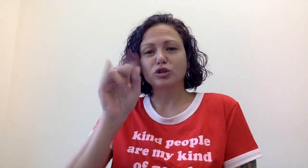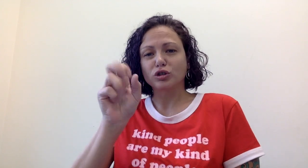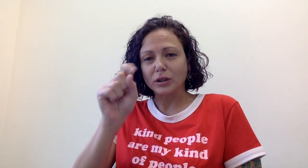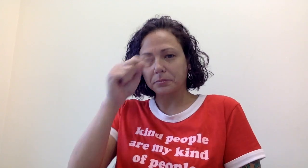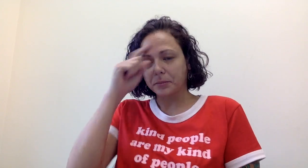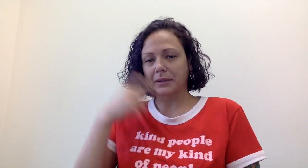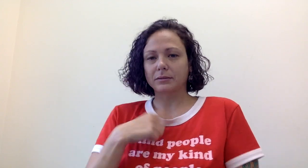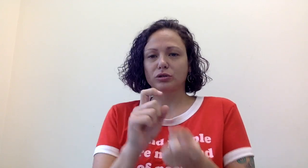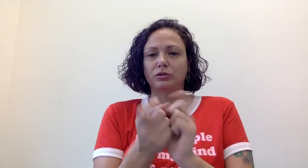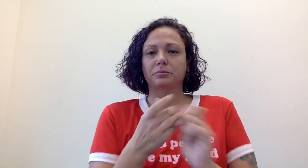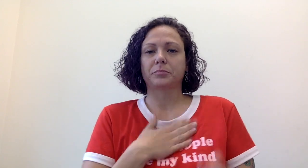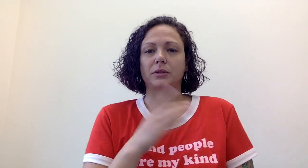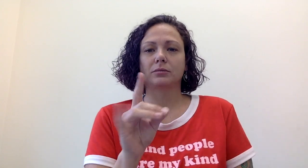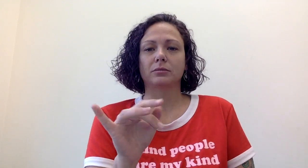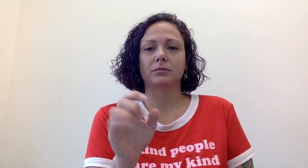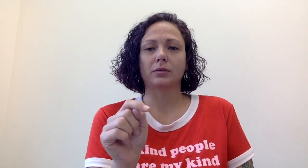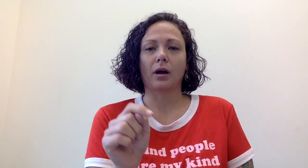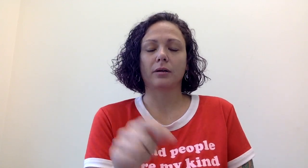Just because I changed my diet.